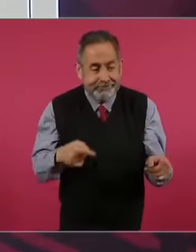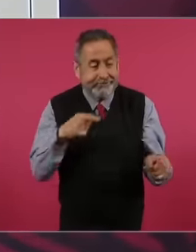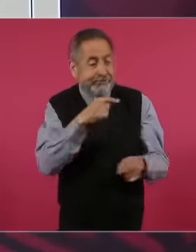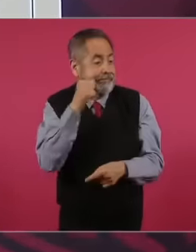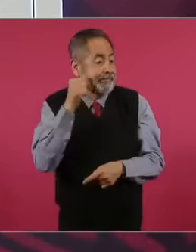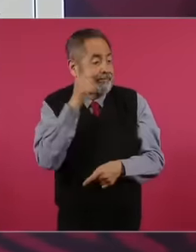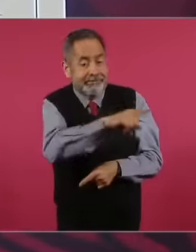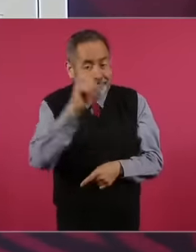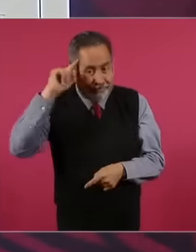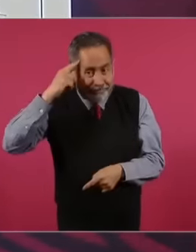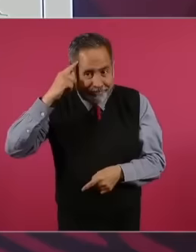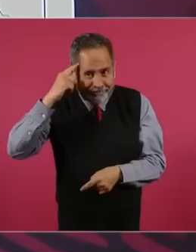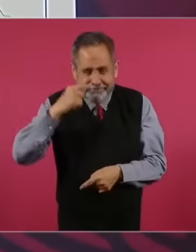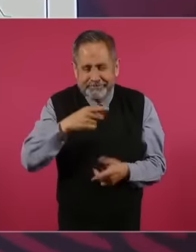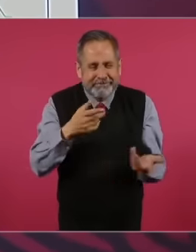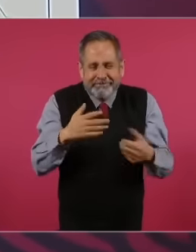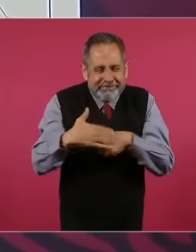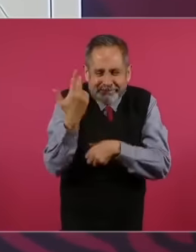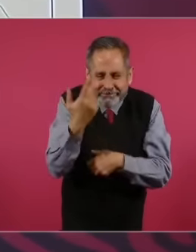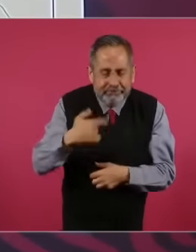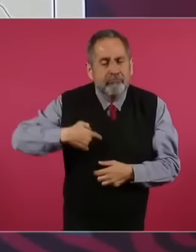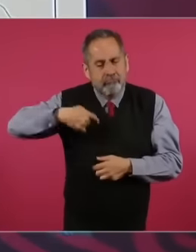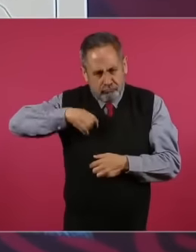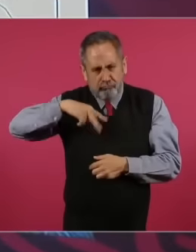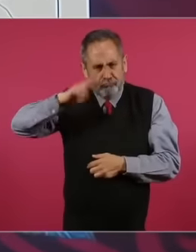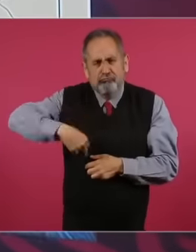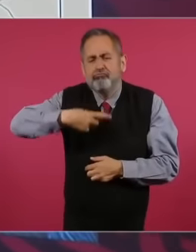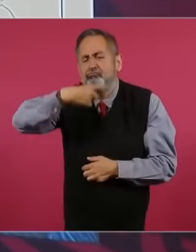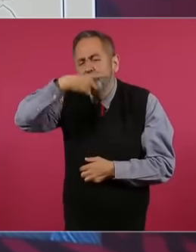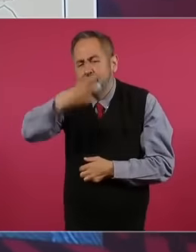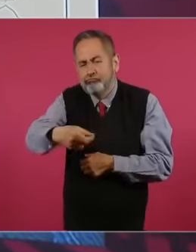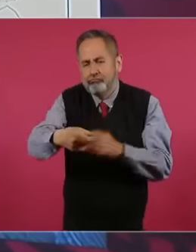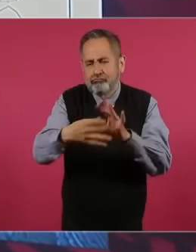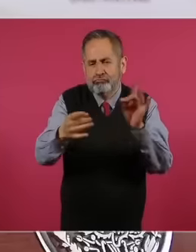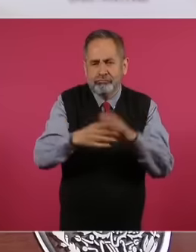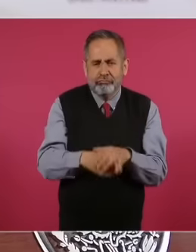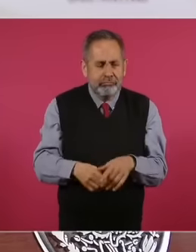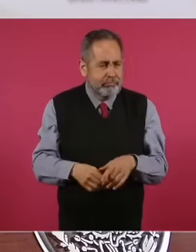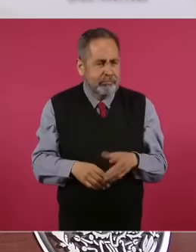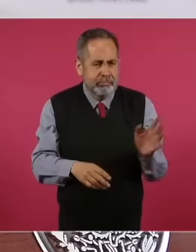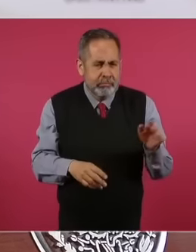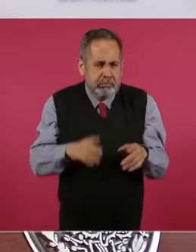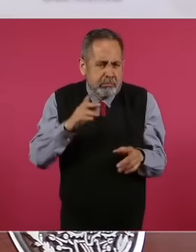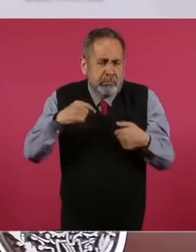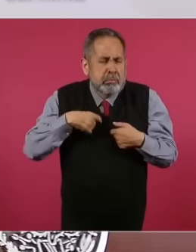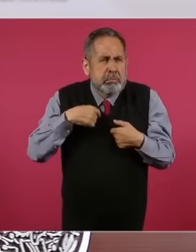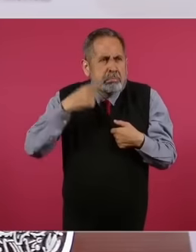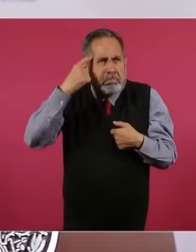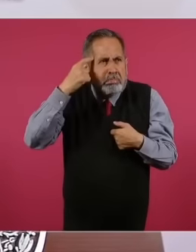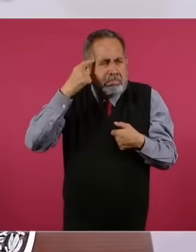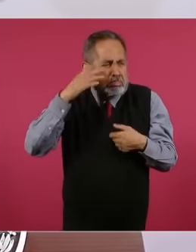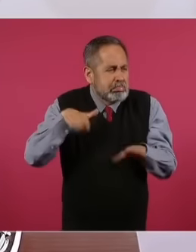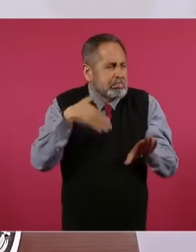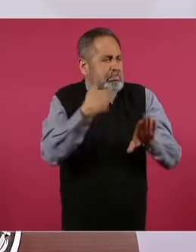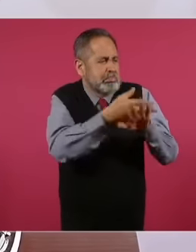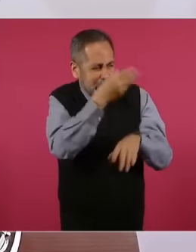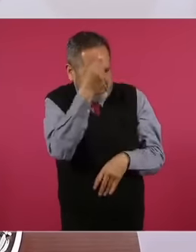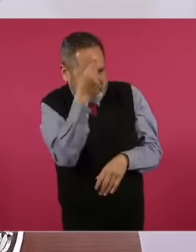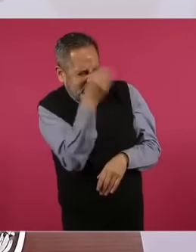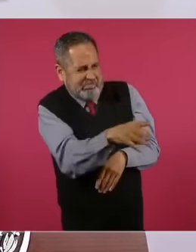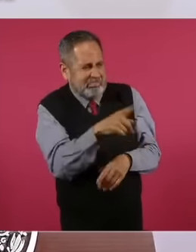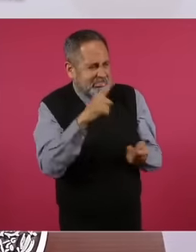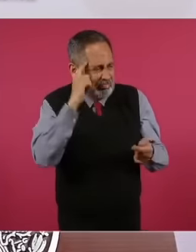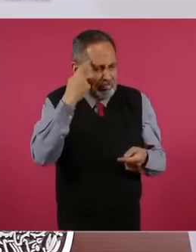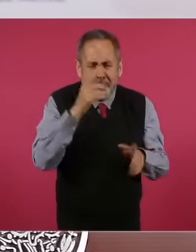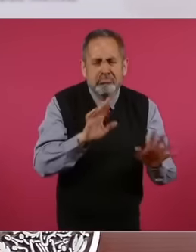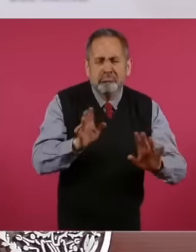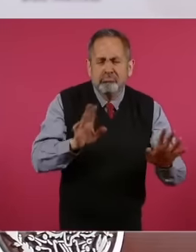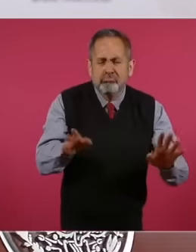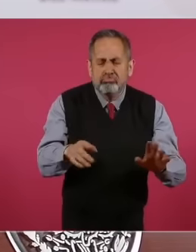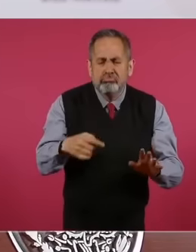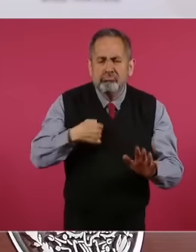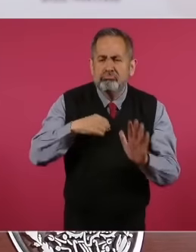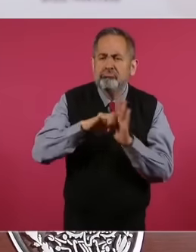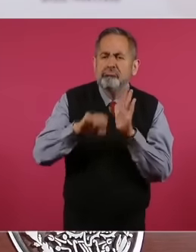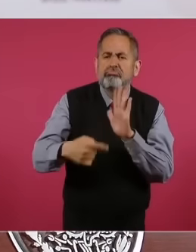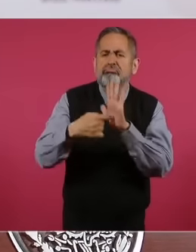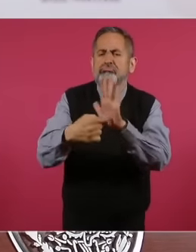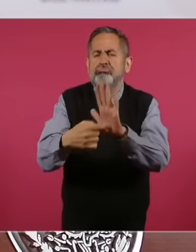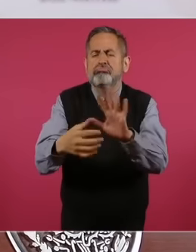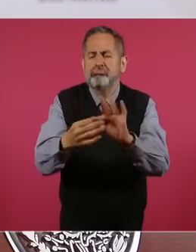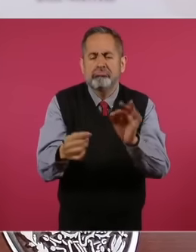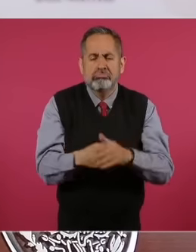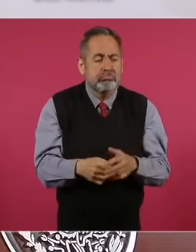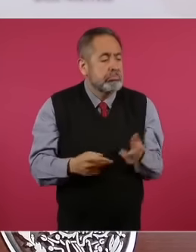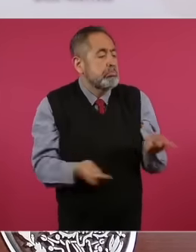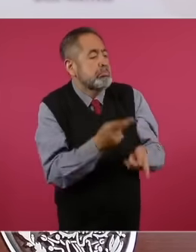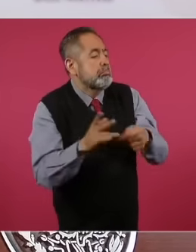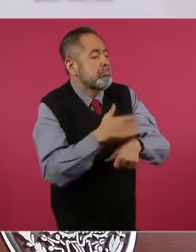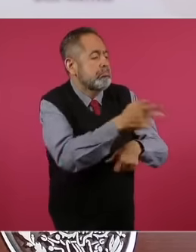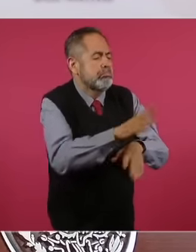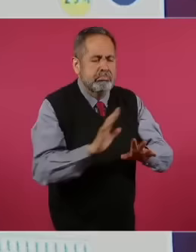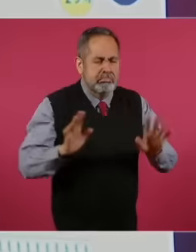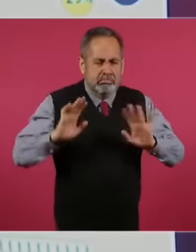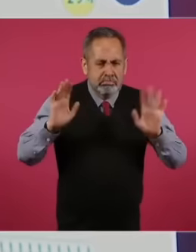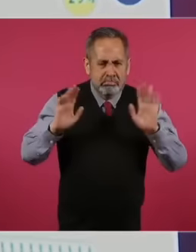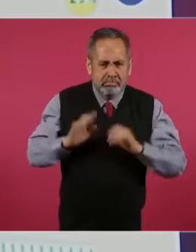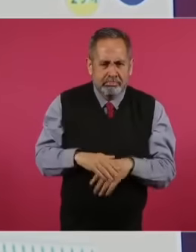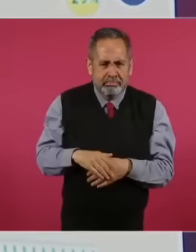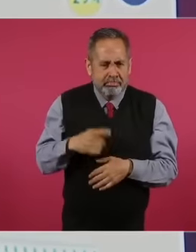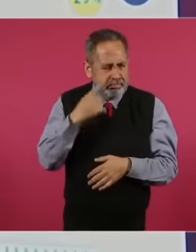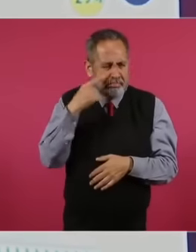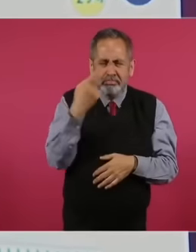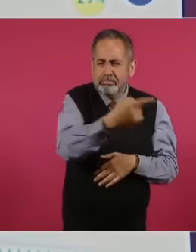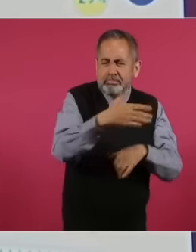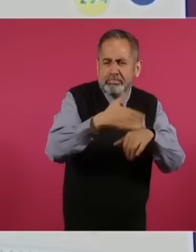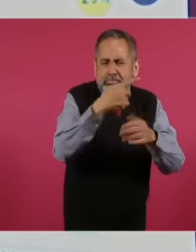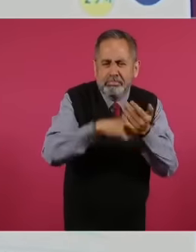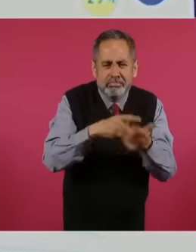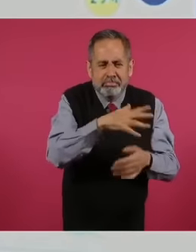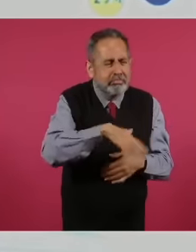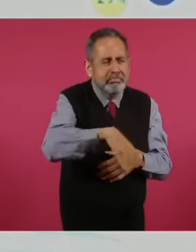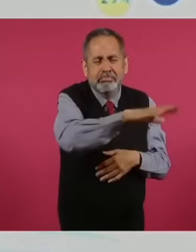I said I did not do it with the intention of questioning him but rather to question the